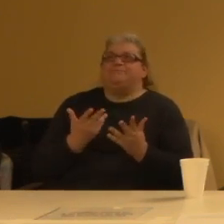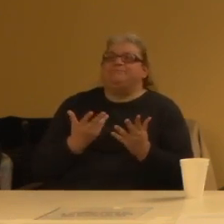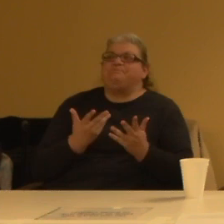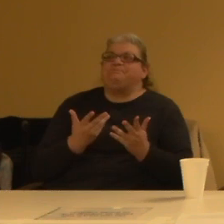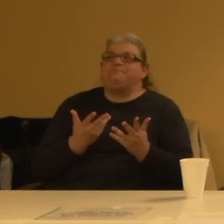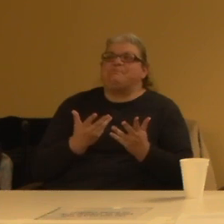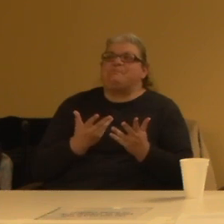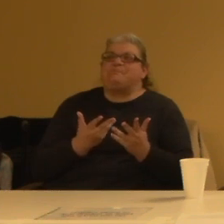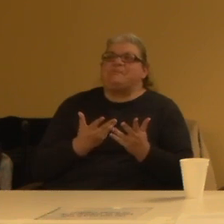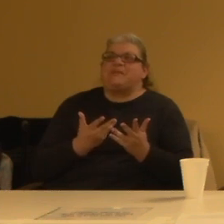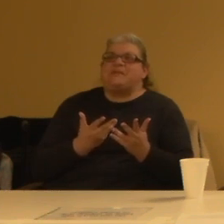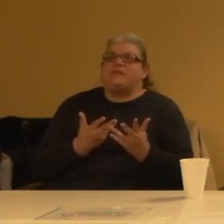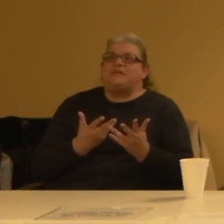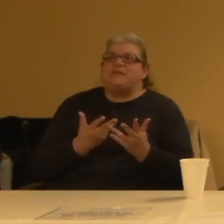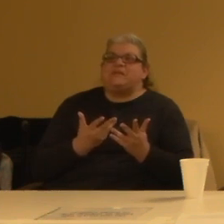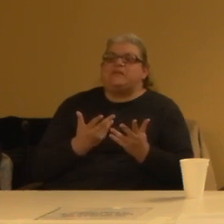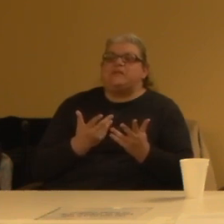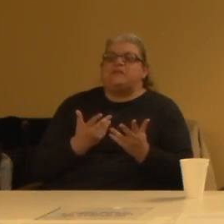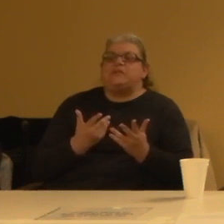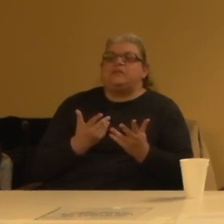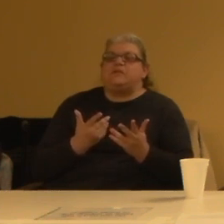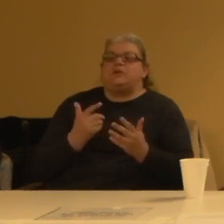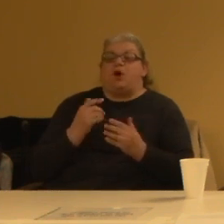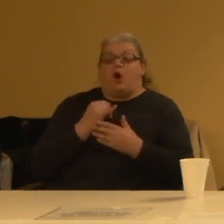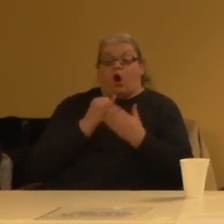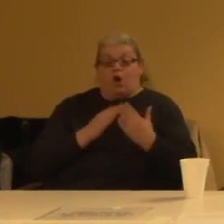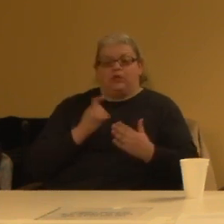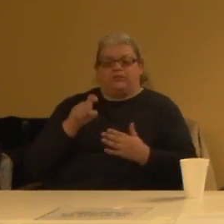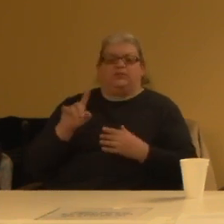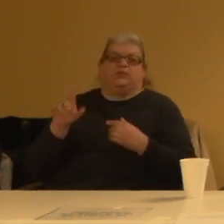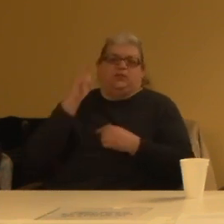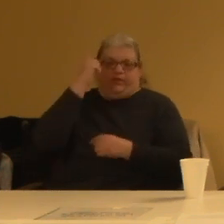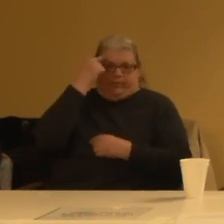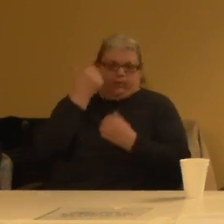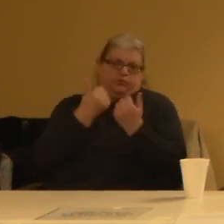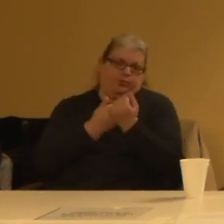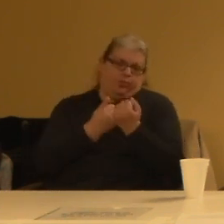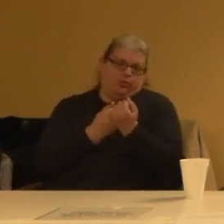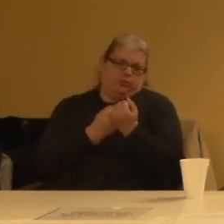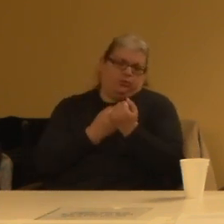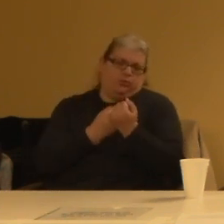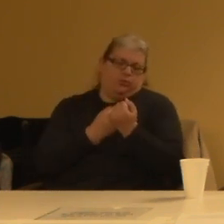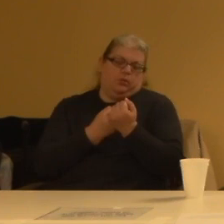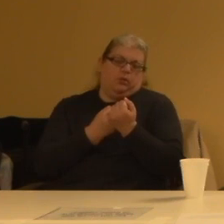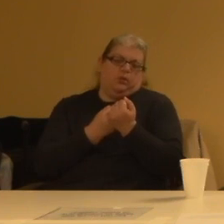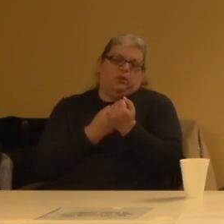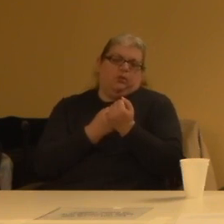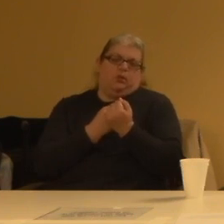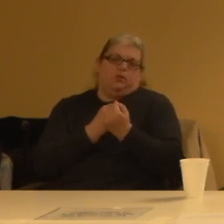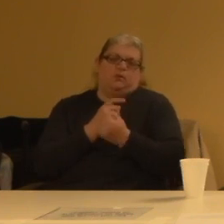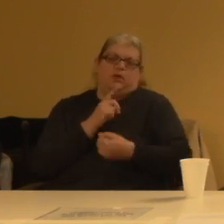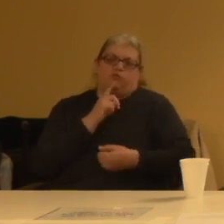but artists need governmental support, and not in that really messed up way where like, what happened with